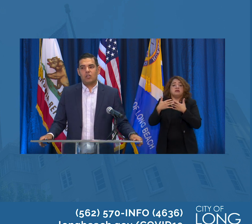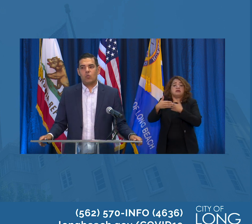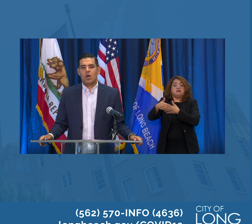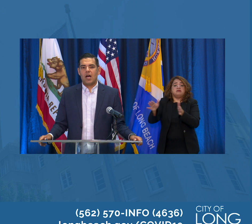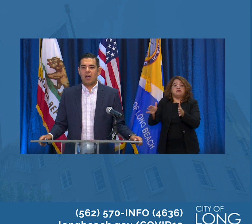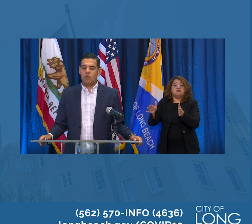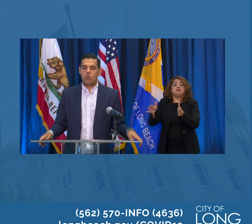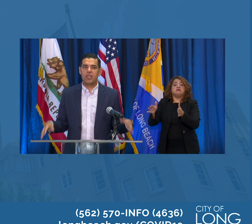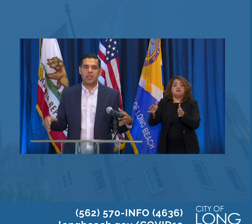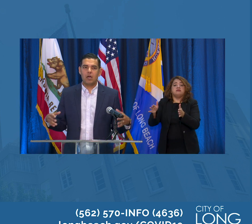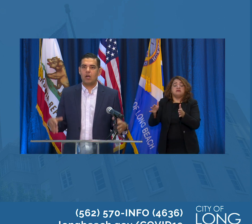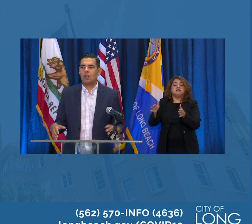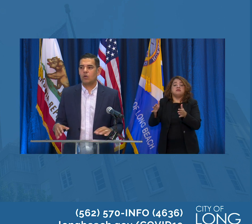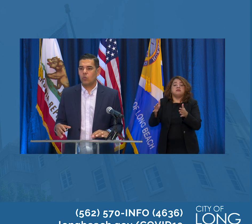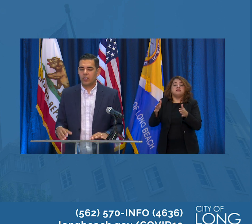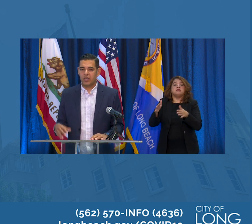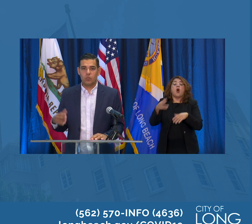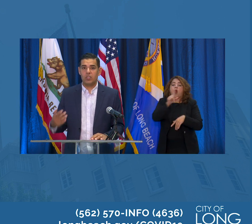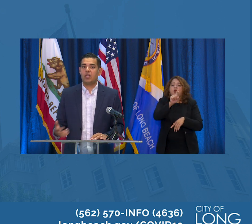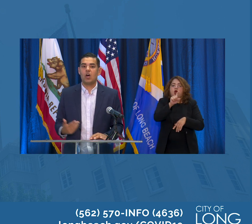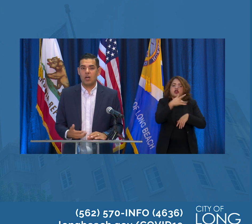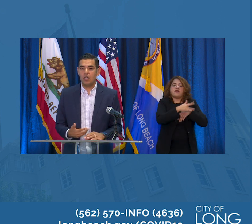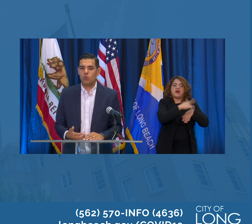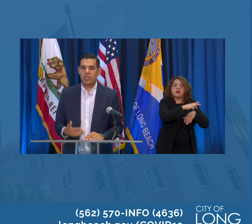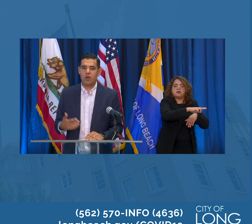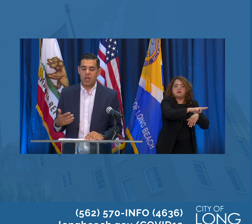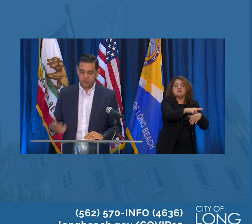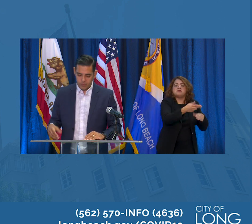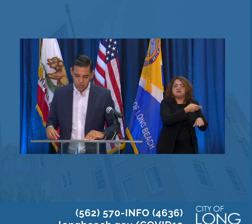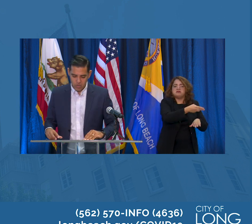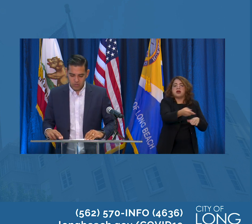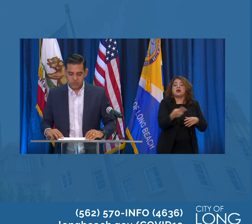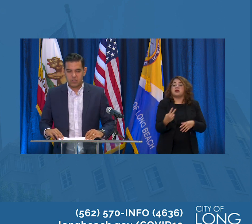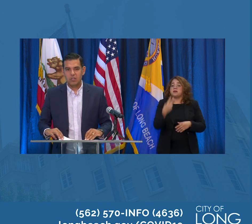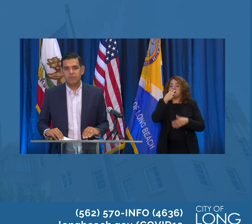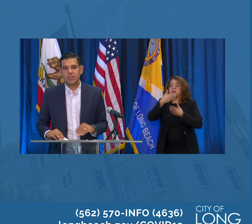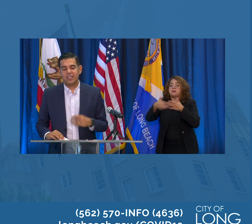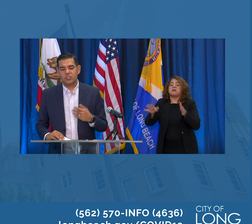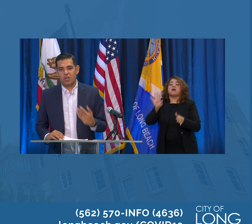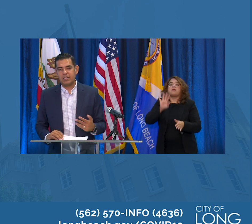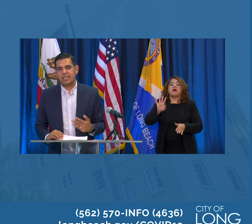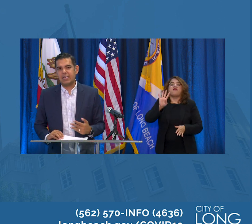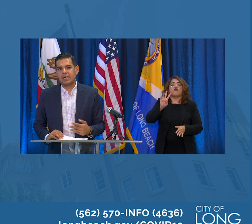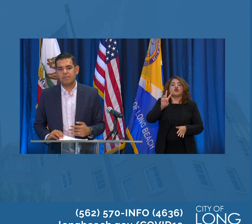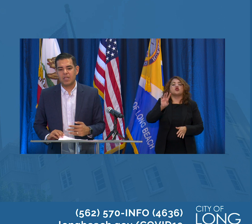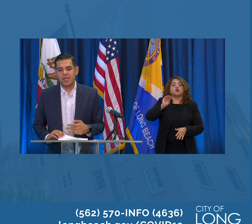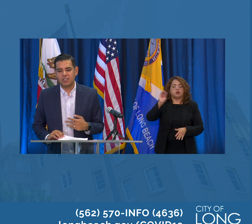And so we are working really hard with our hospital partners in sharing data and making